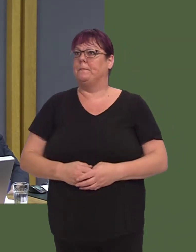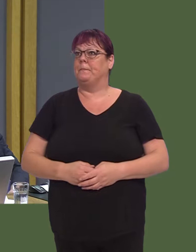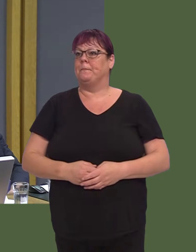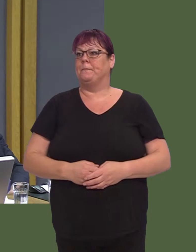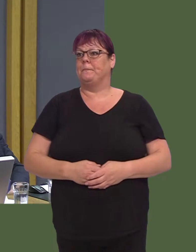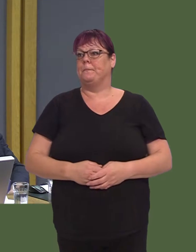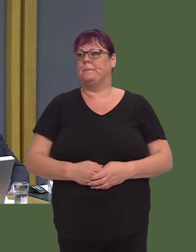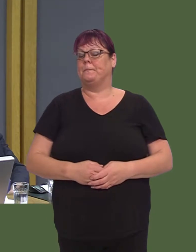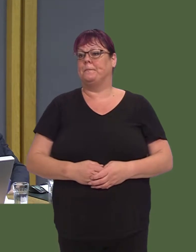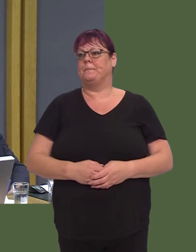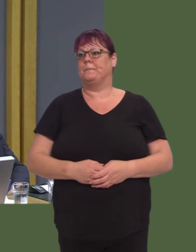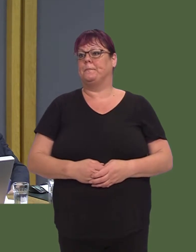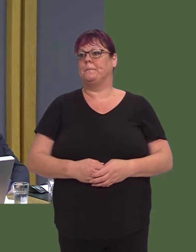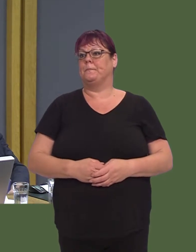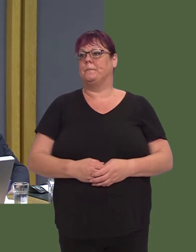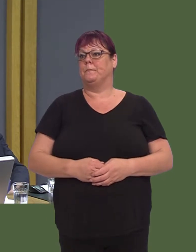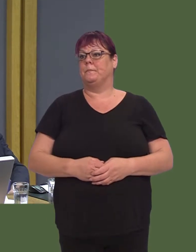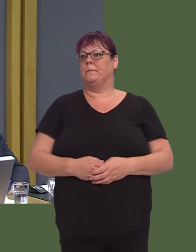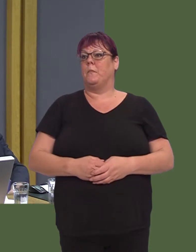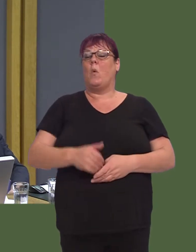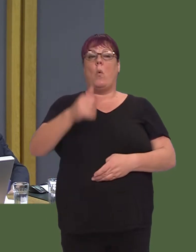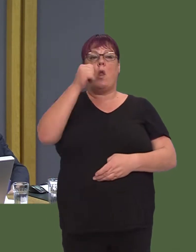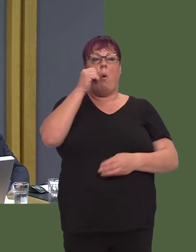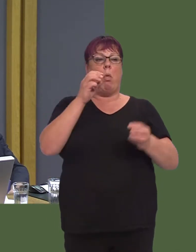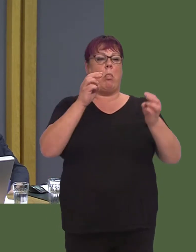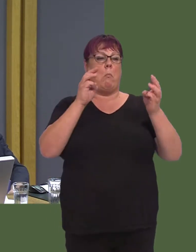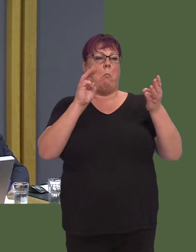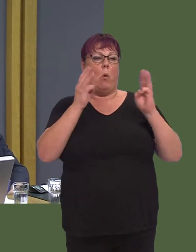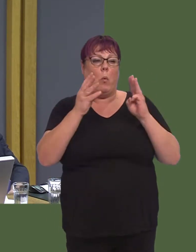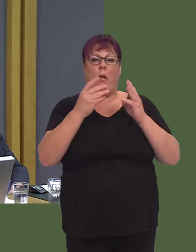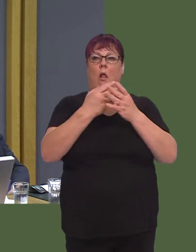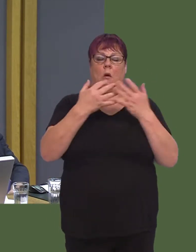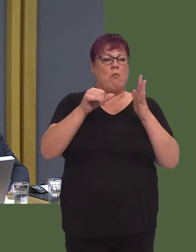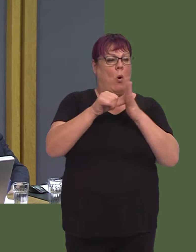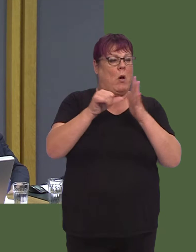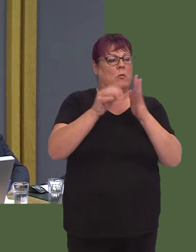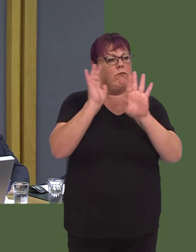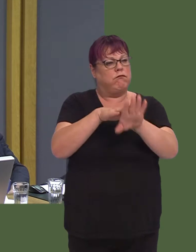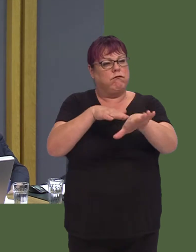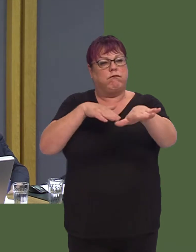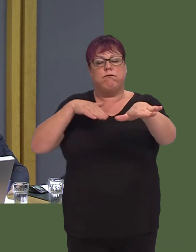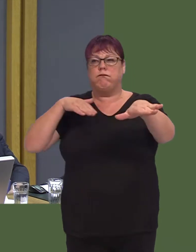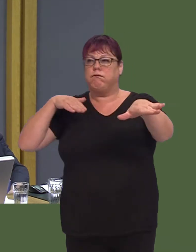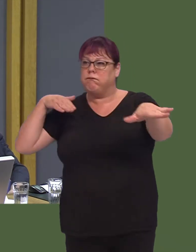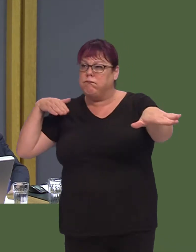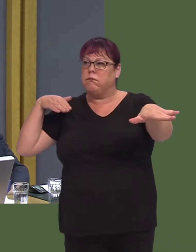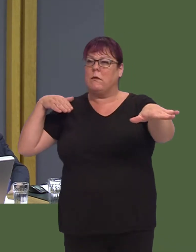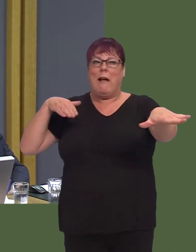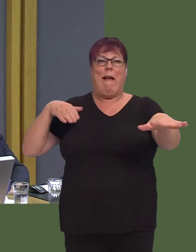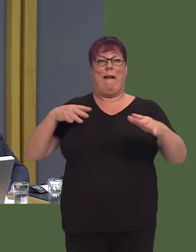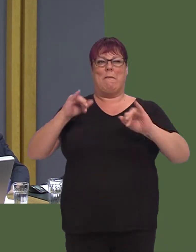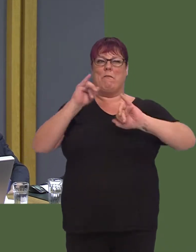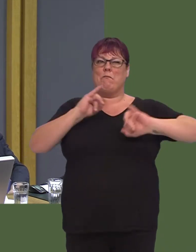Given the extent of the congestion and pollution problem that my constituents are suffering,